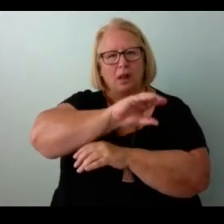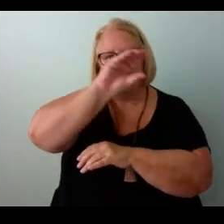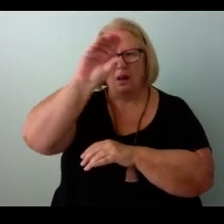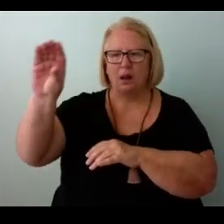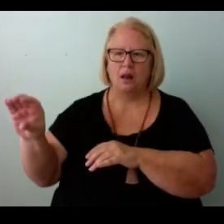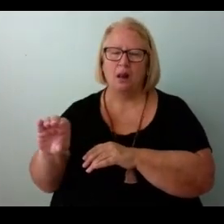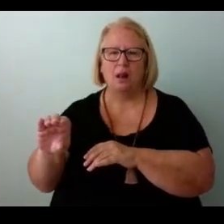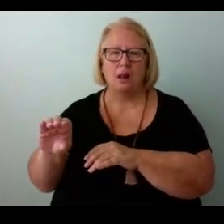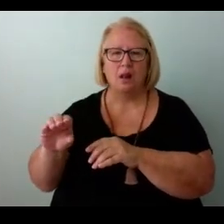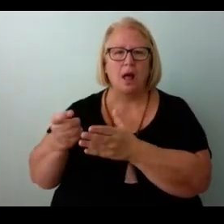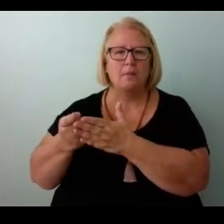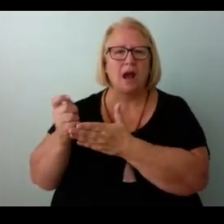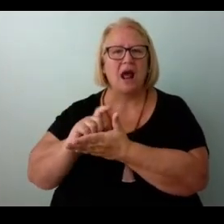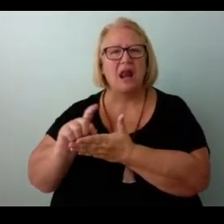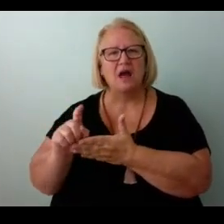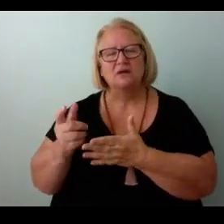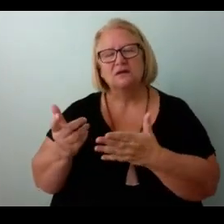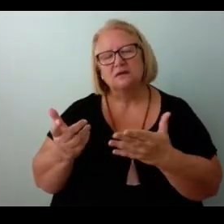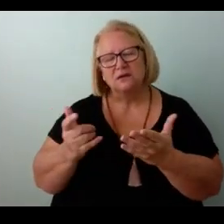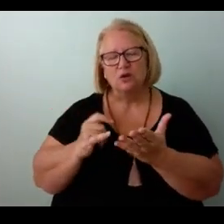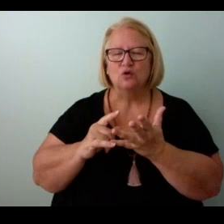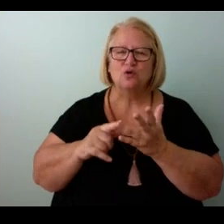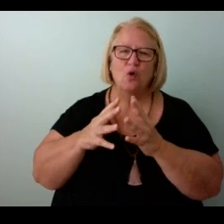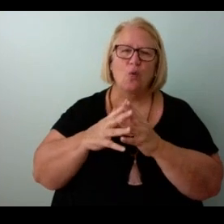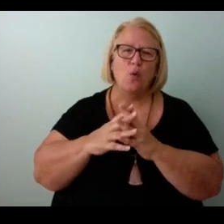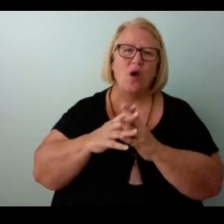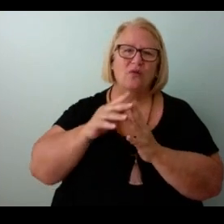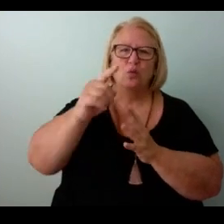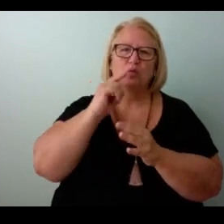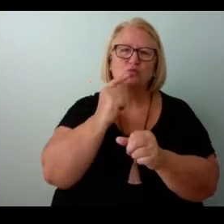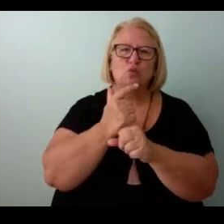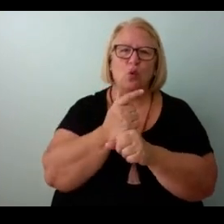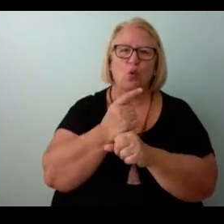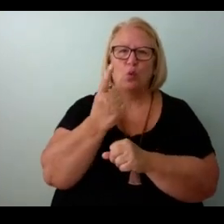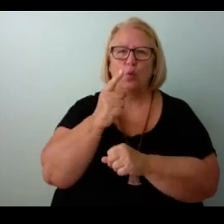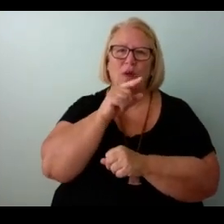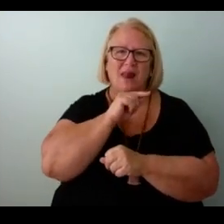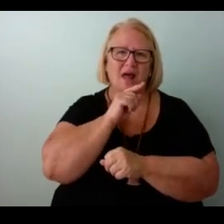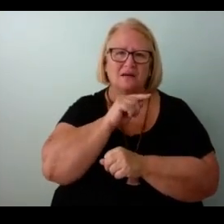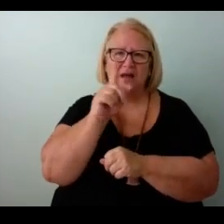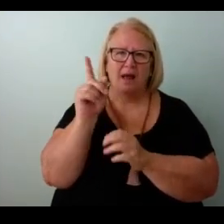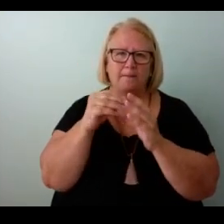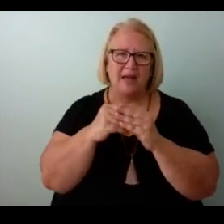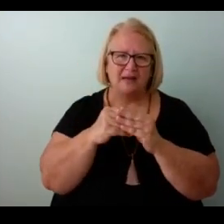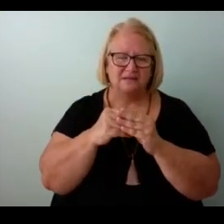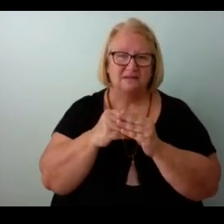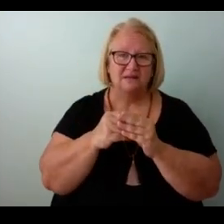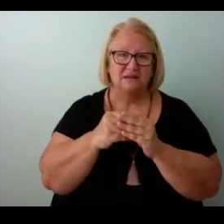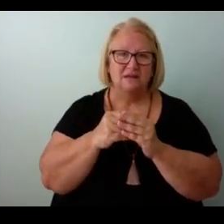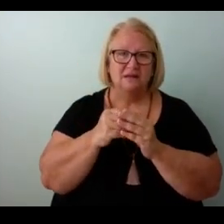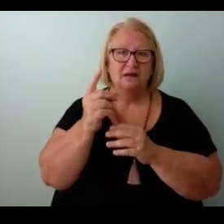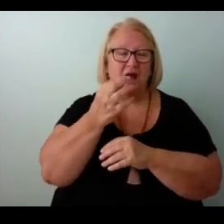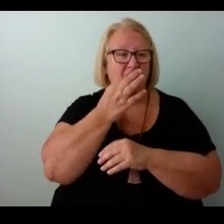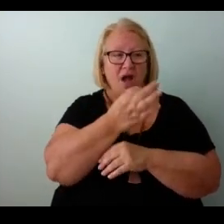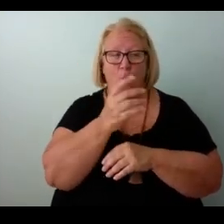and having those conversations with the lender. And what's the problem if you want to refinance when you're in financial trouble, what do banks have to do?